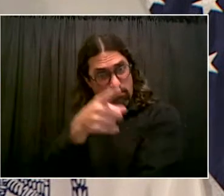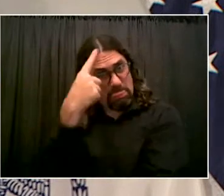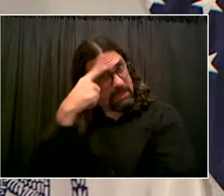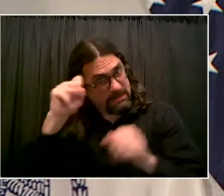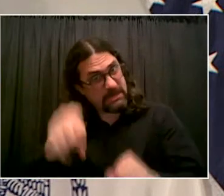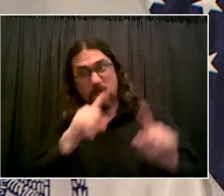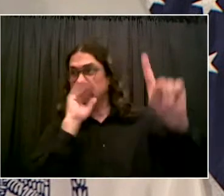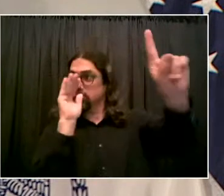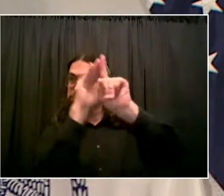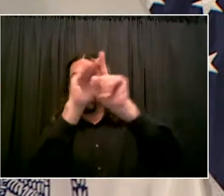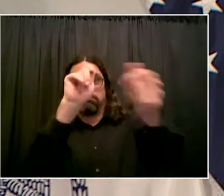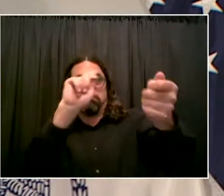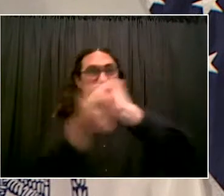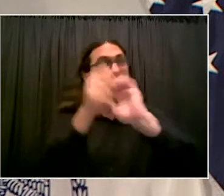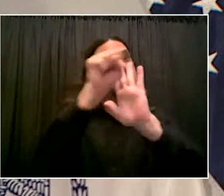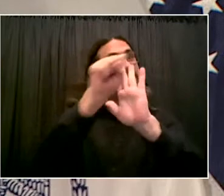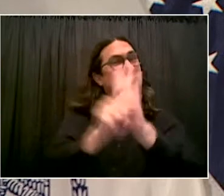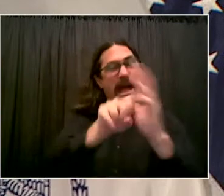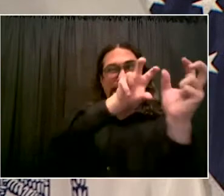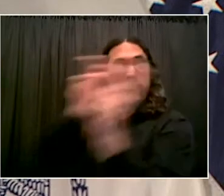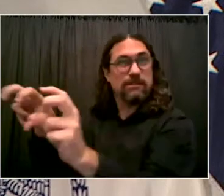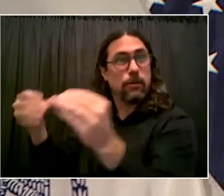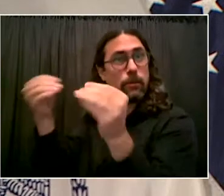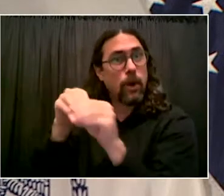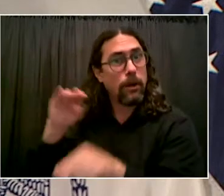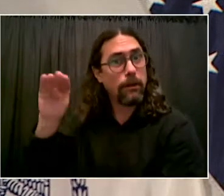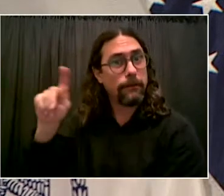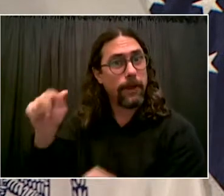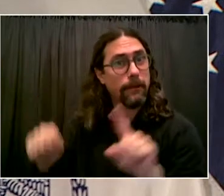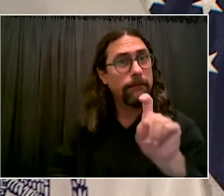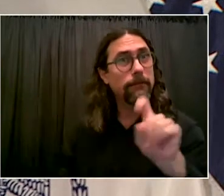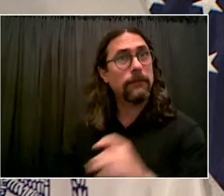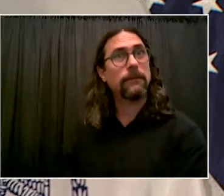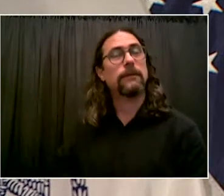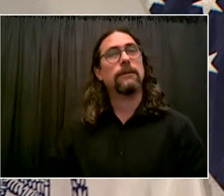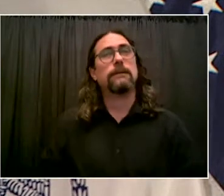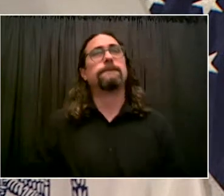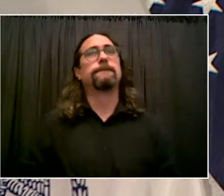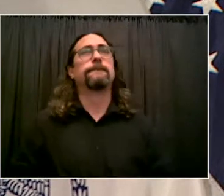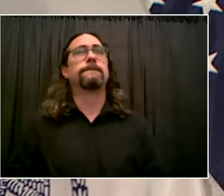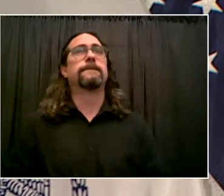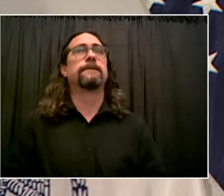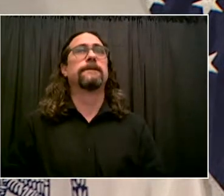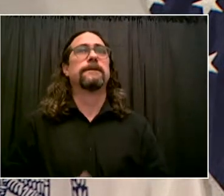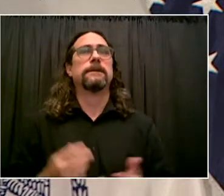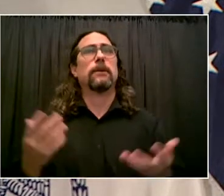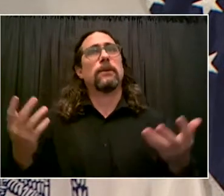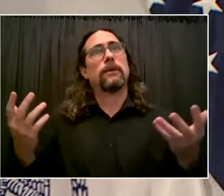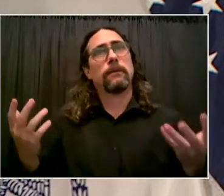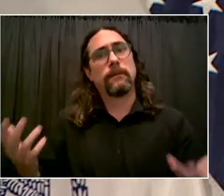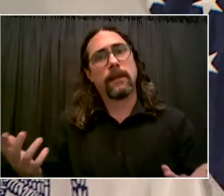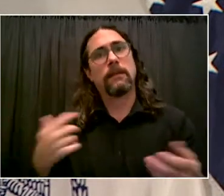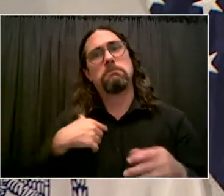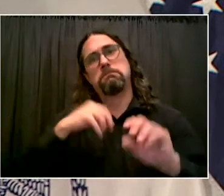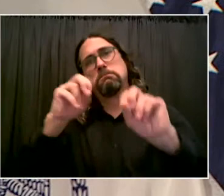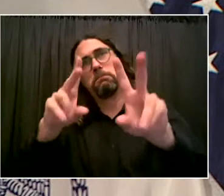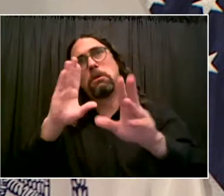I'M GOING TO OFFER QUICK RESPONSE HAVE SOME VERY MPIORNTAT ADVOCATES WHO HAVE JOINED US FOR HITS AND I'M GOING TO GIVE